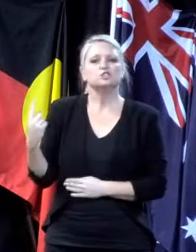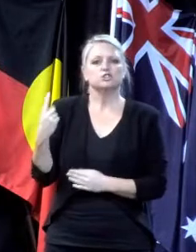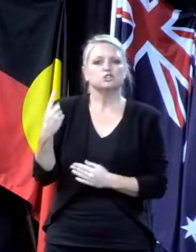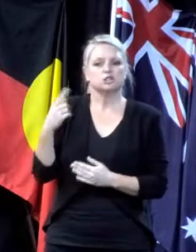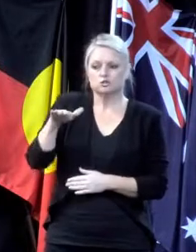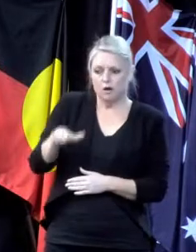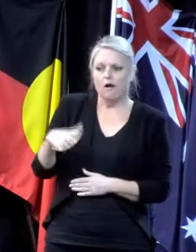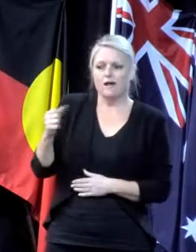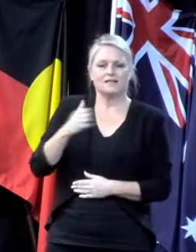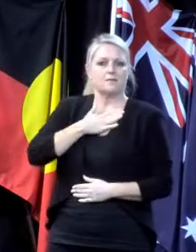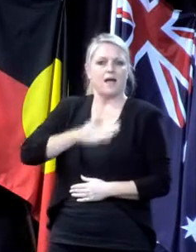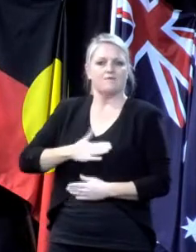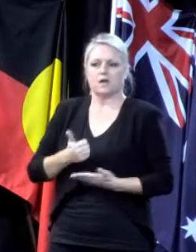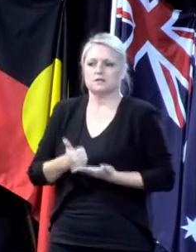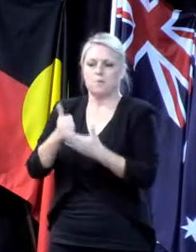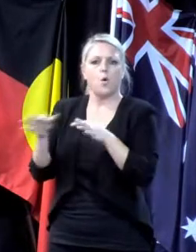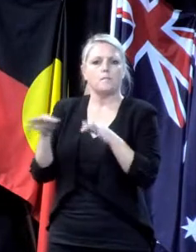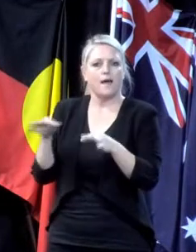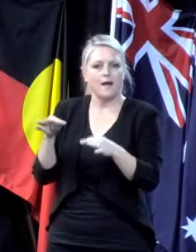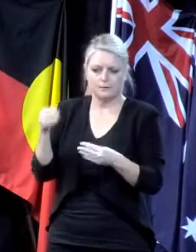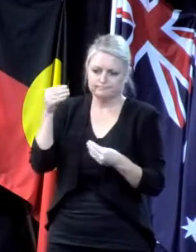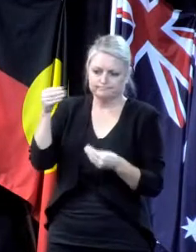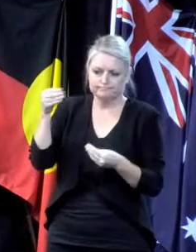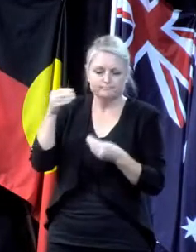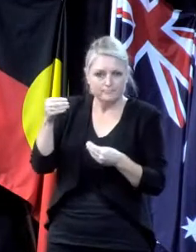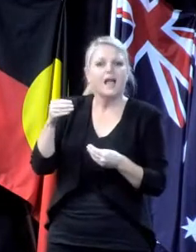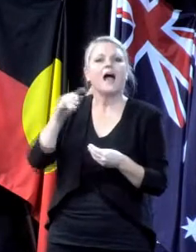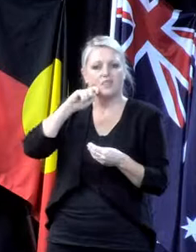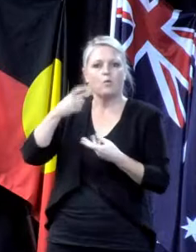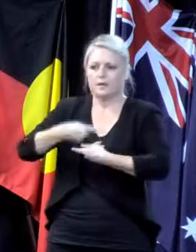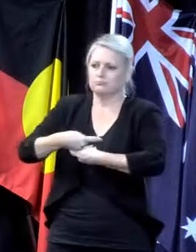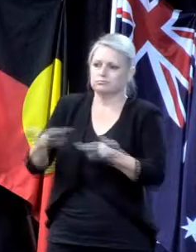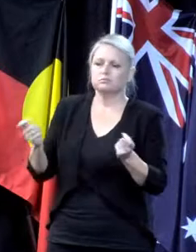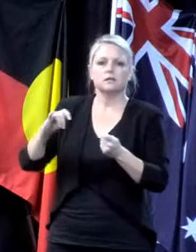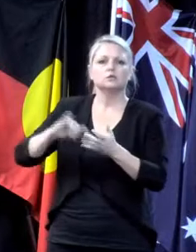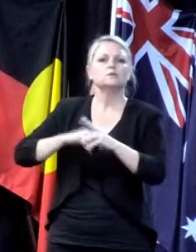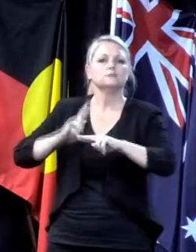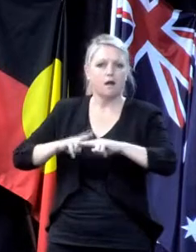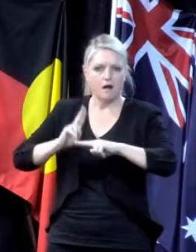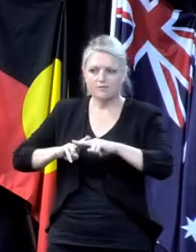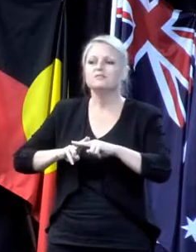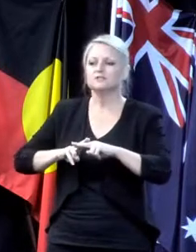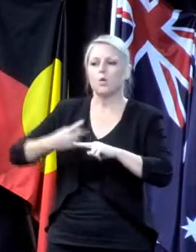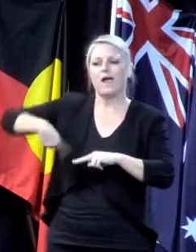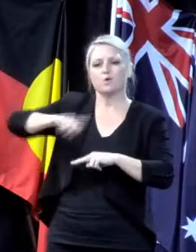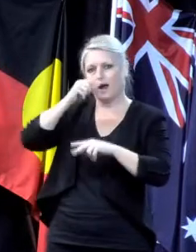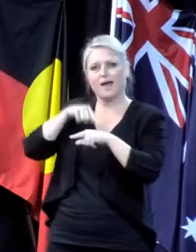And that plan will be activated and shared amongst staff to follow the processes and strategies. Thanks. MS MORRIS: Thank you.